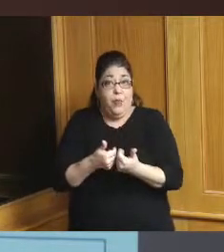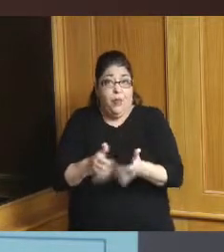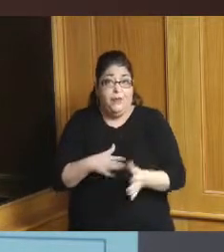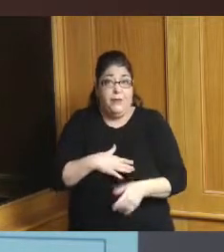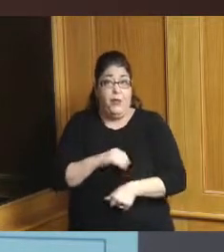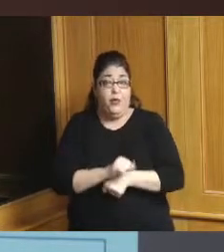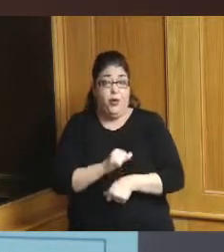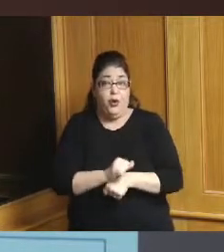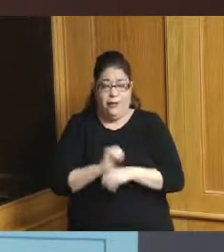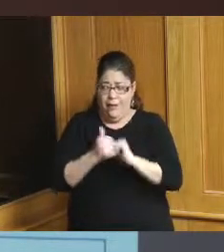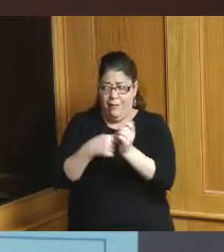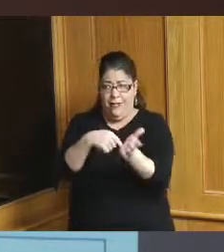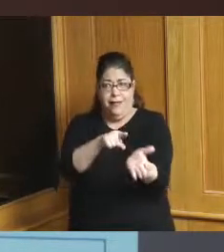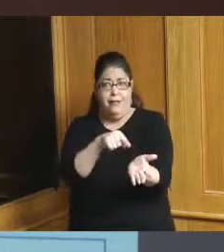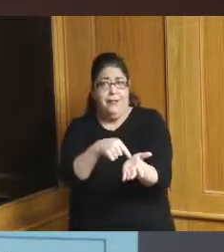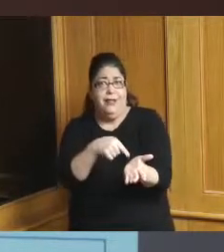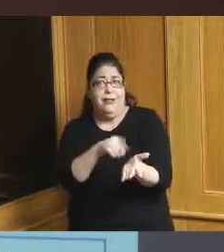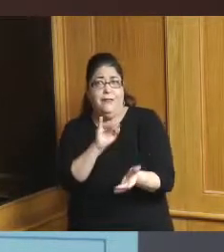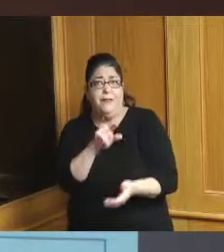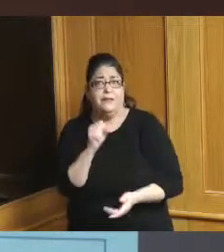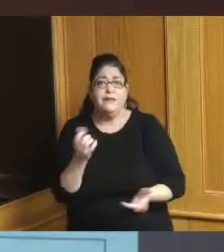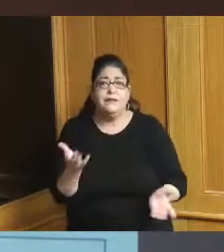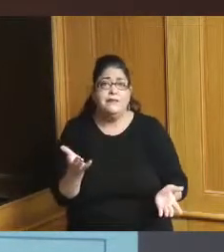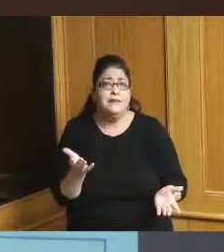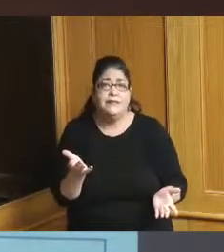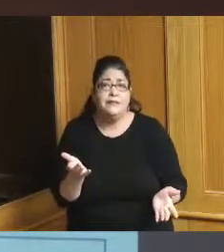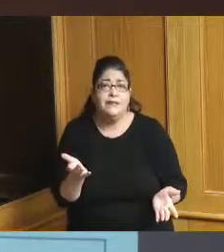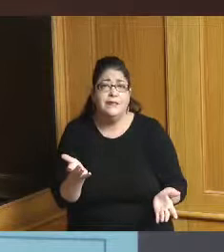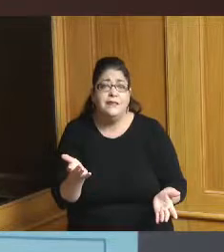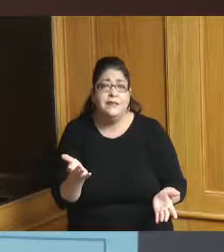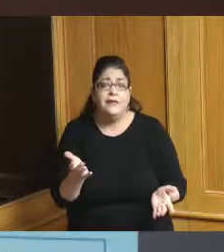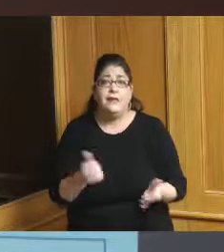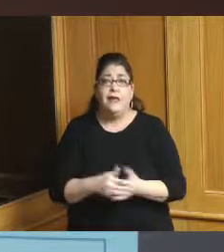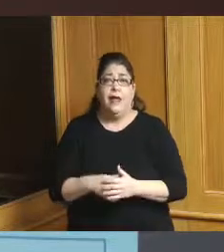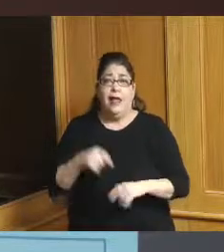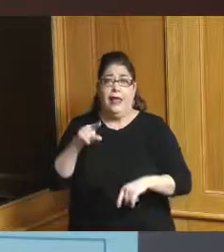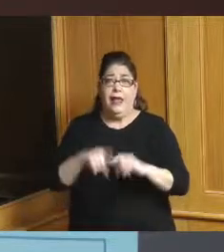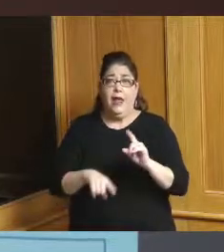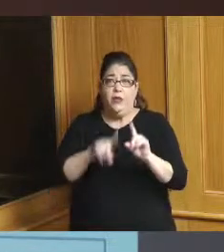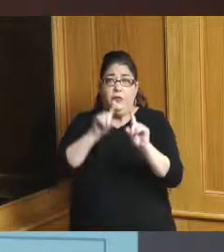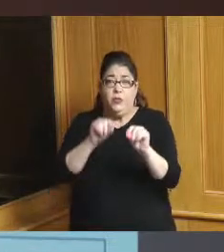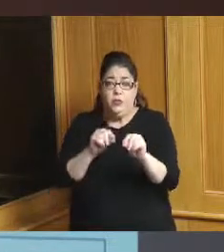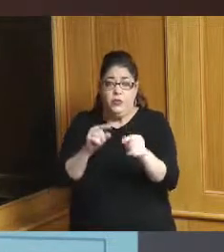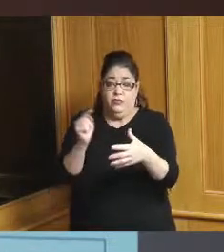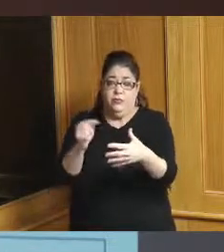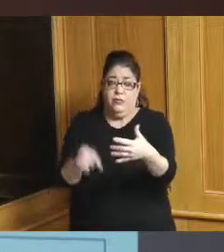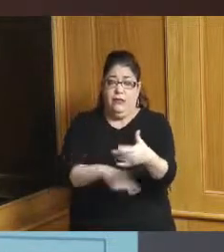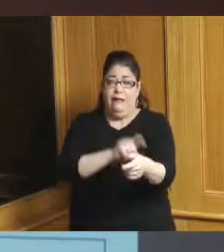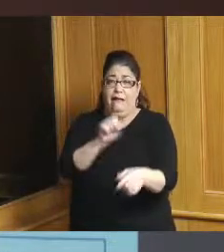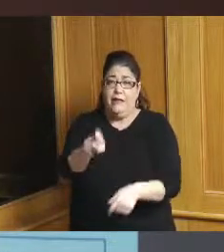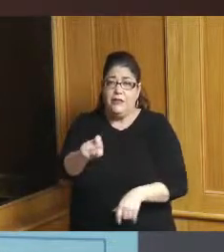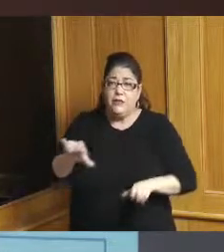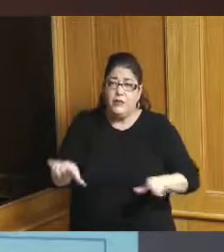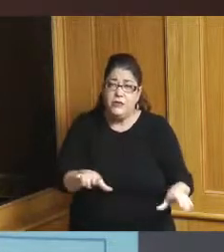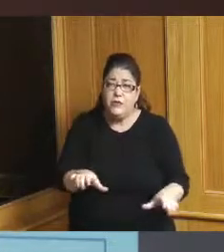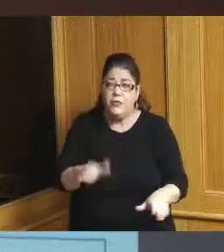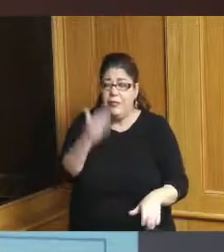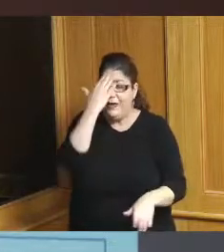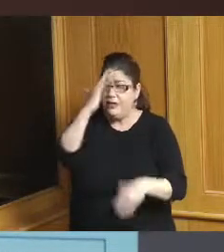pay my bills I can't I can't do anything to do because you know of all of this you know if I'm